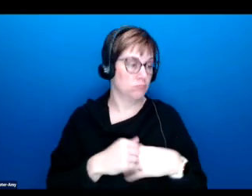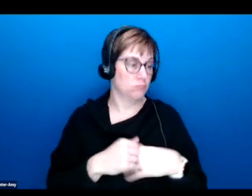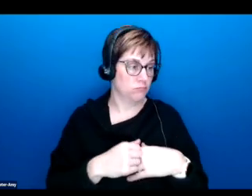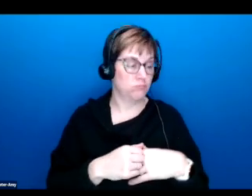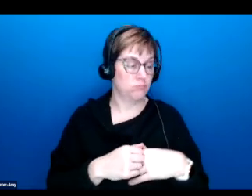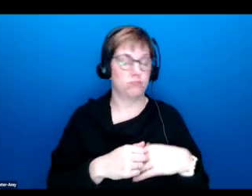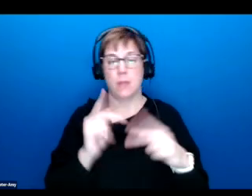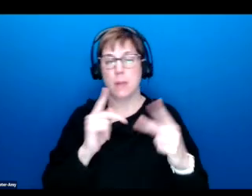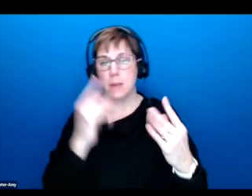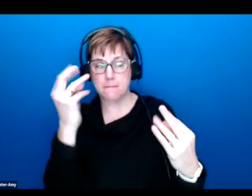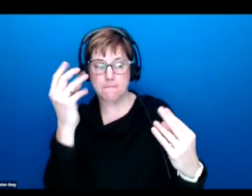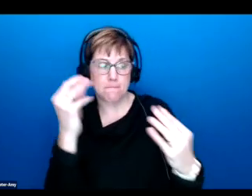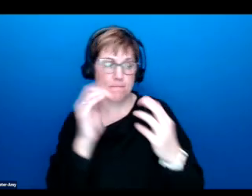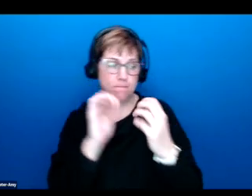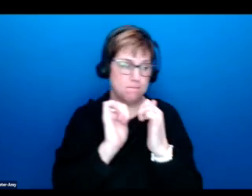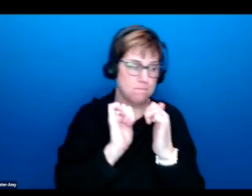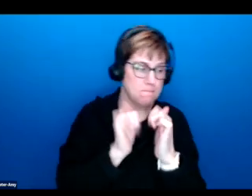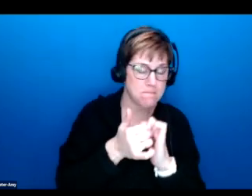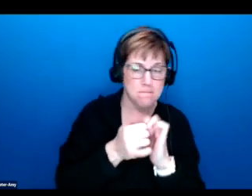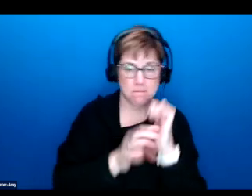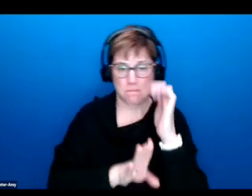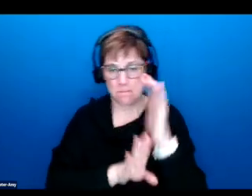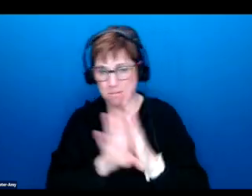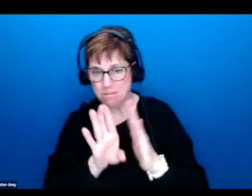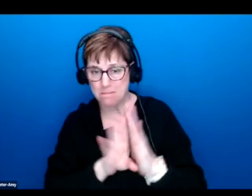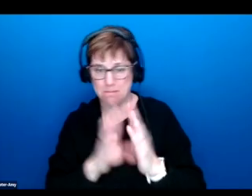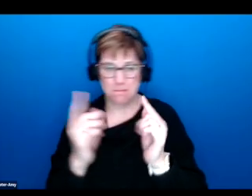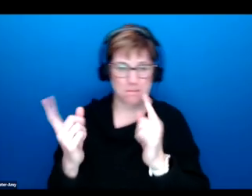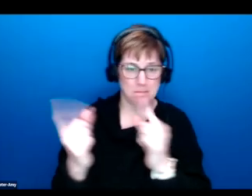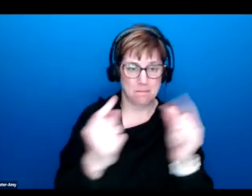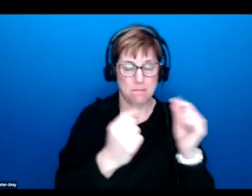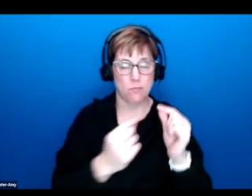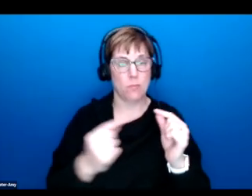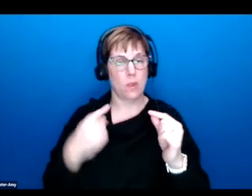consideration that goes into developing this tool, and so we would love to see CMS